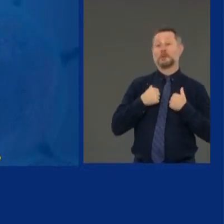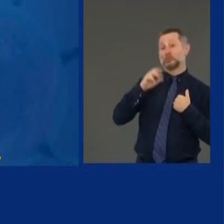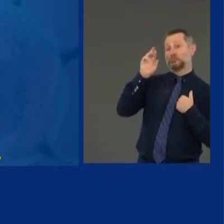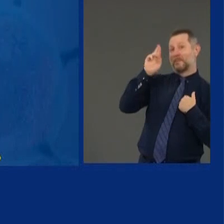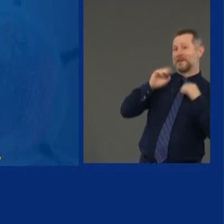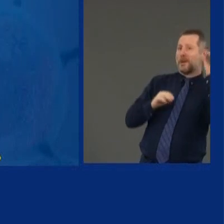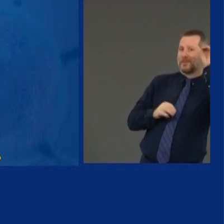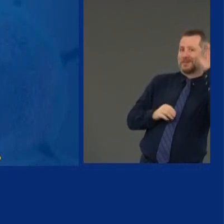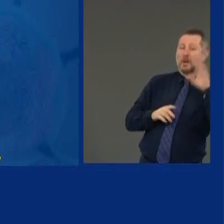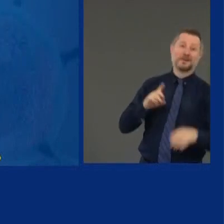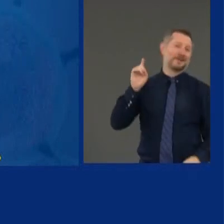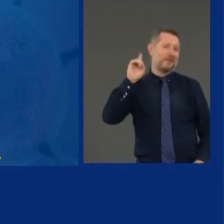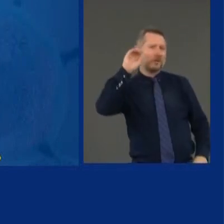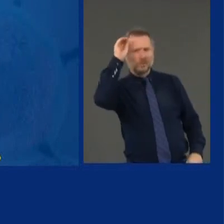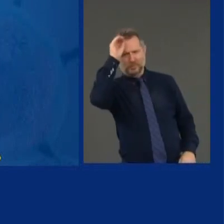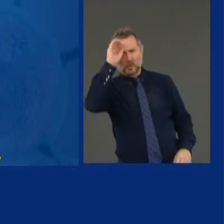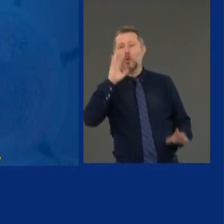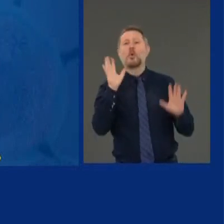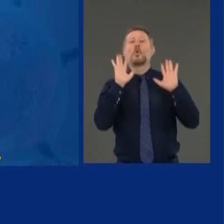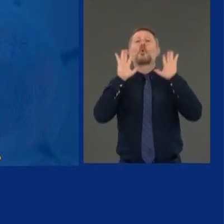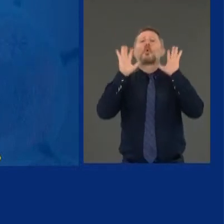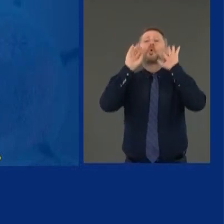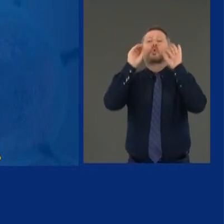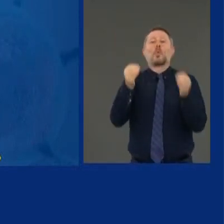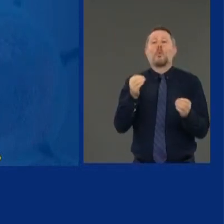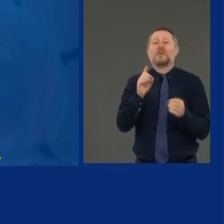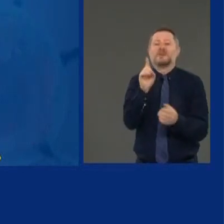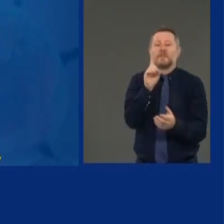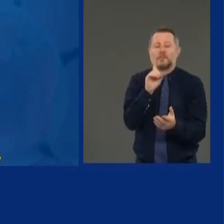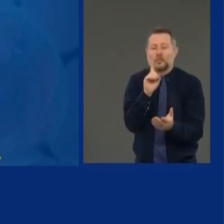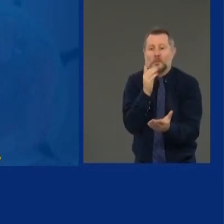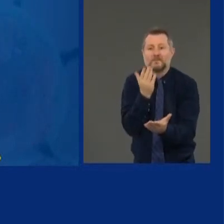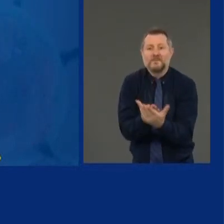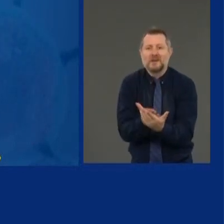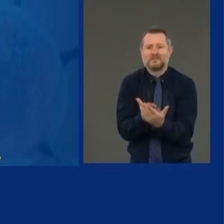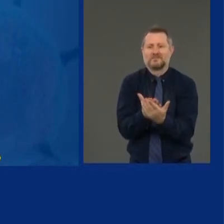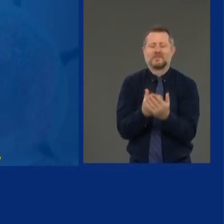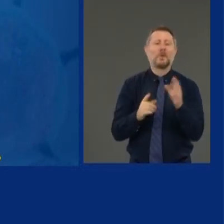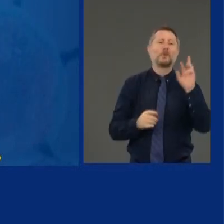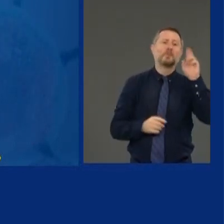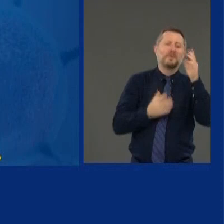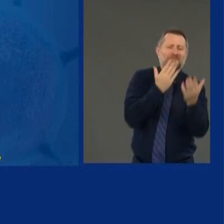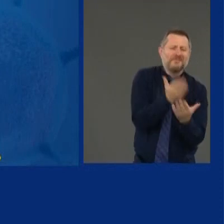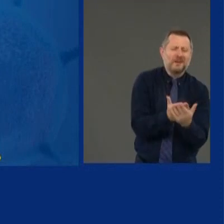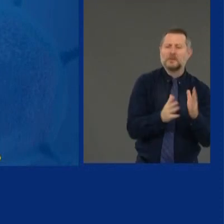IT'S JUST FACTS. THERE'S DEMOCRATIC OPINION, BUT THERE ARE NO DEMOCRATIC FACTS.